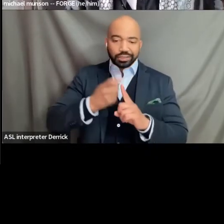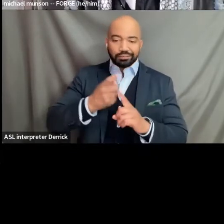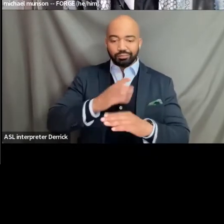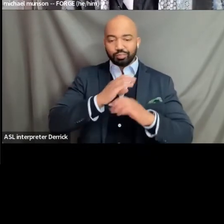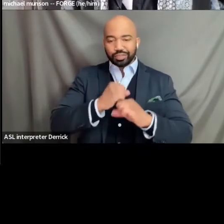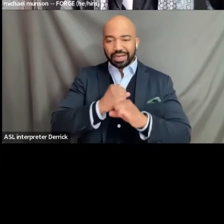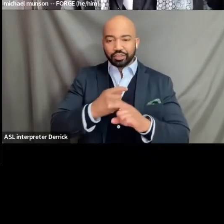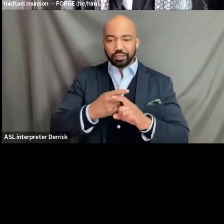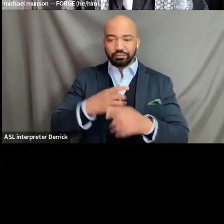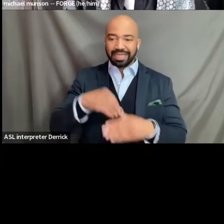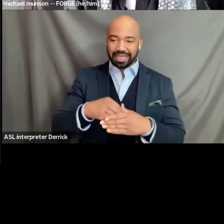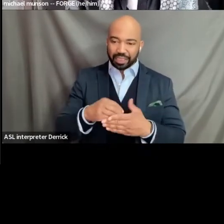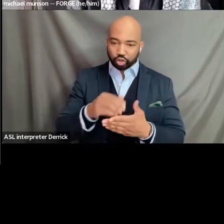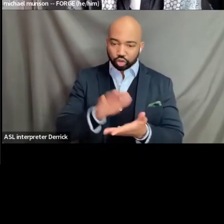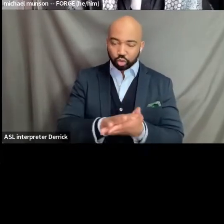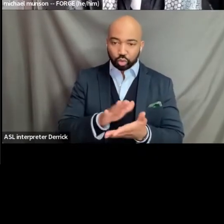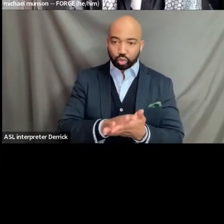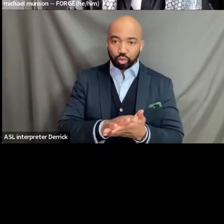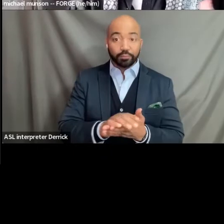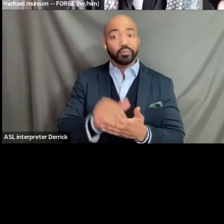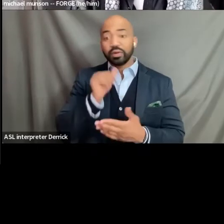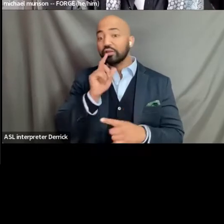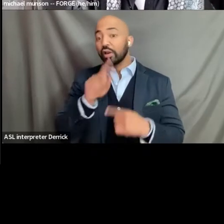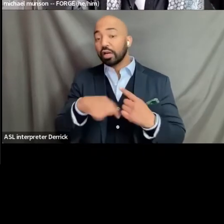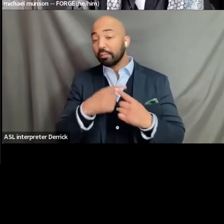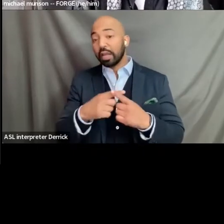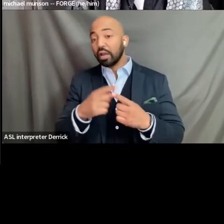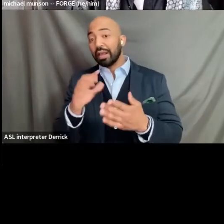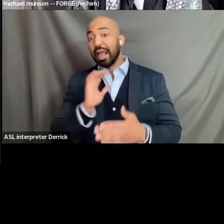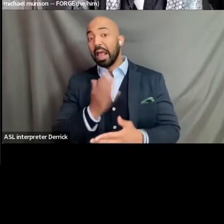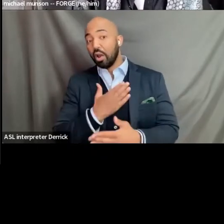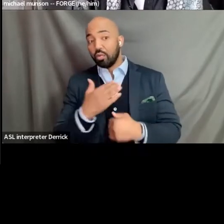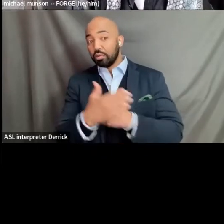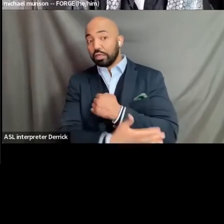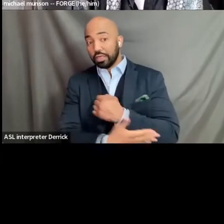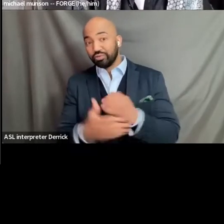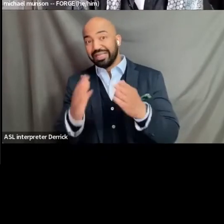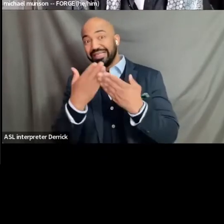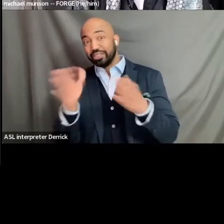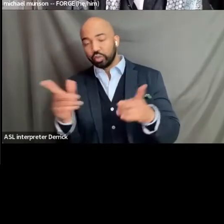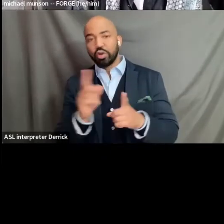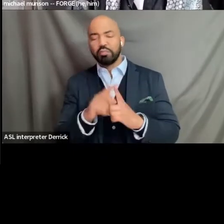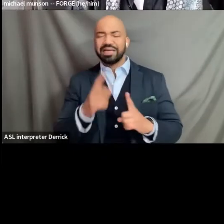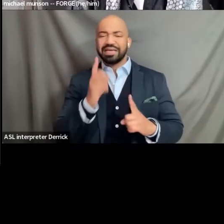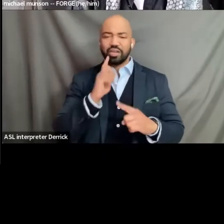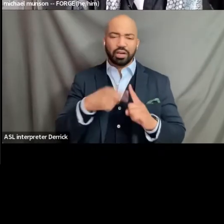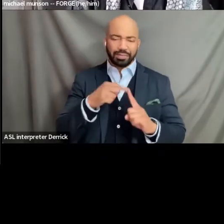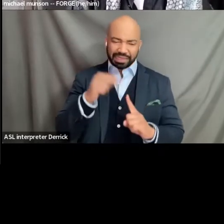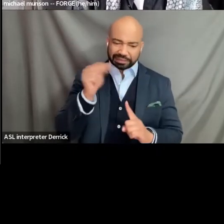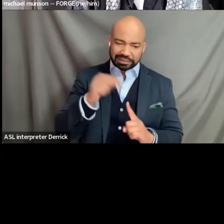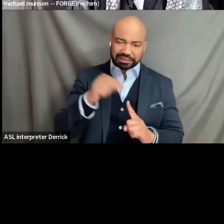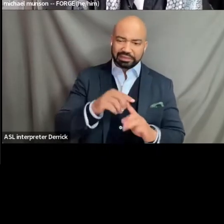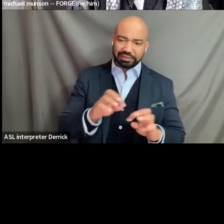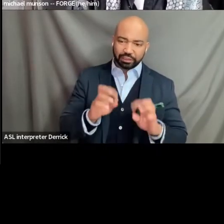and we're gonna leave aside what's happening in our country now but there's a lot of stuff that goes into where lack of education is.